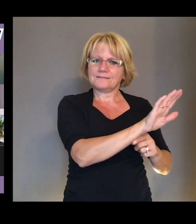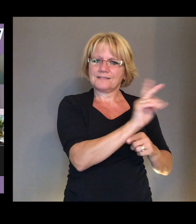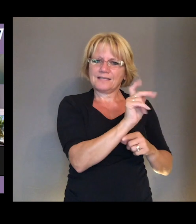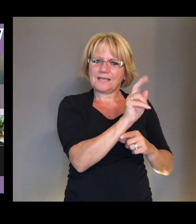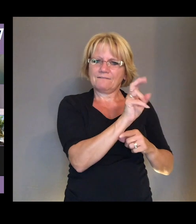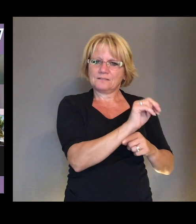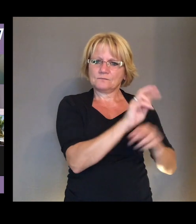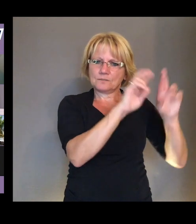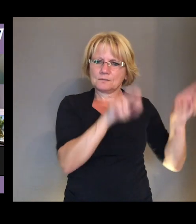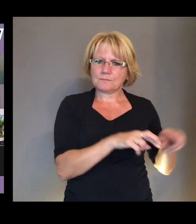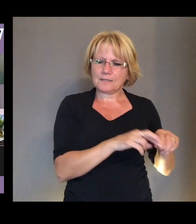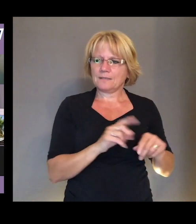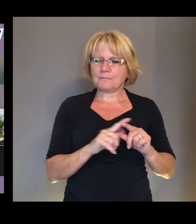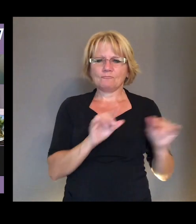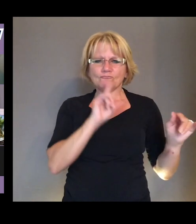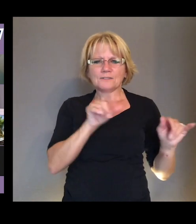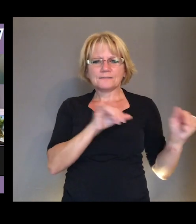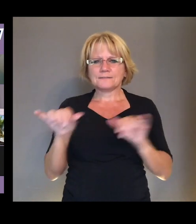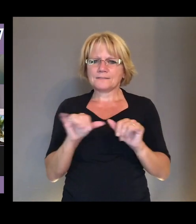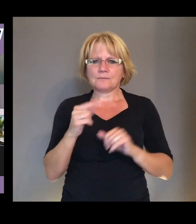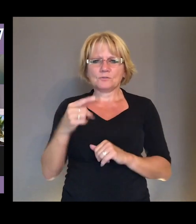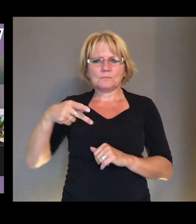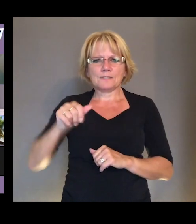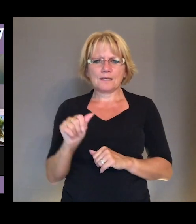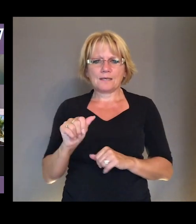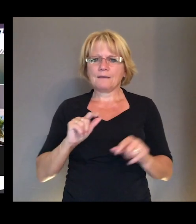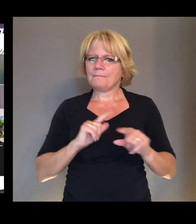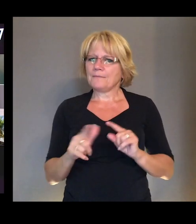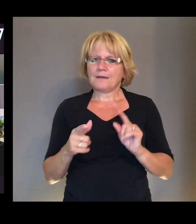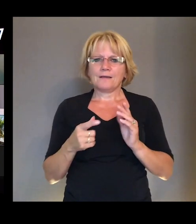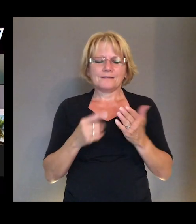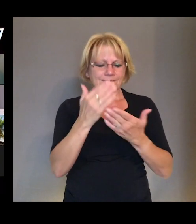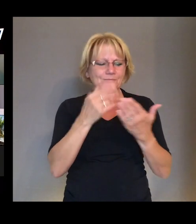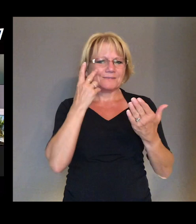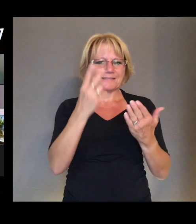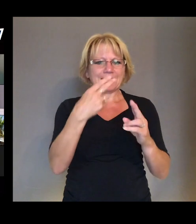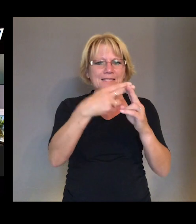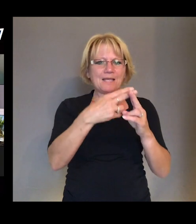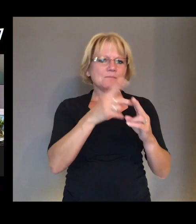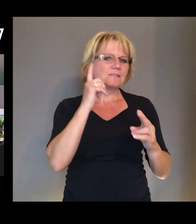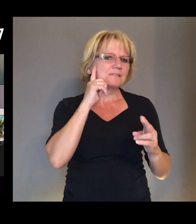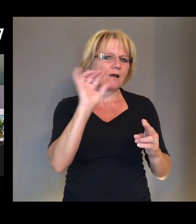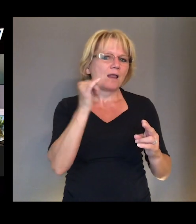with the exact same GPA. Unfortunately for Jamal, studies show that resumes with white sounding names